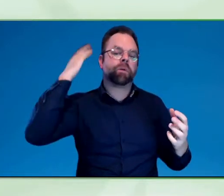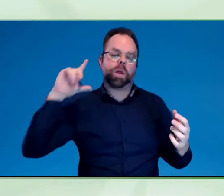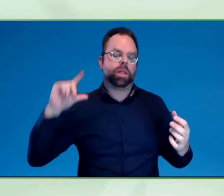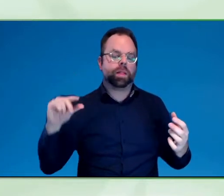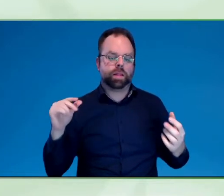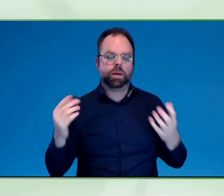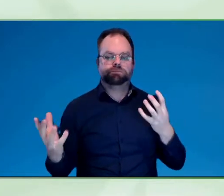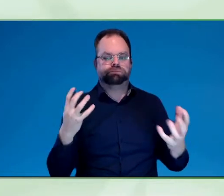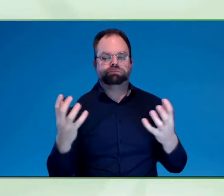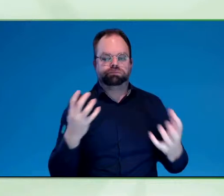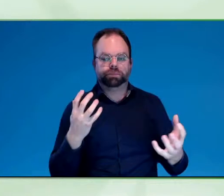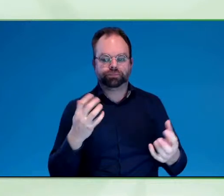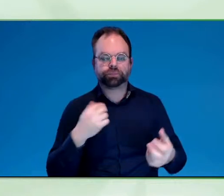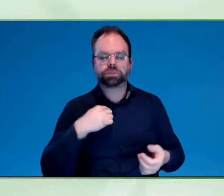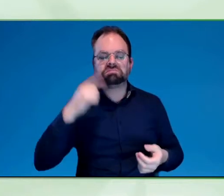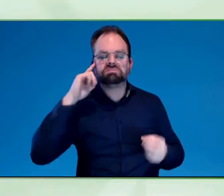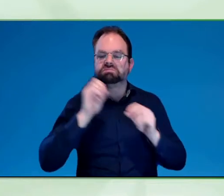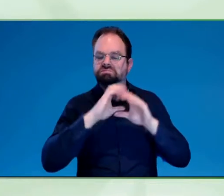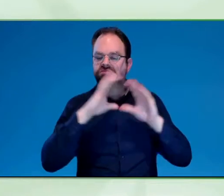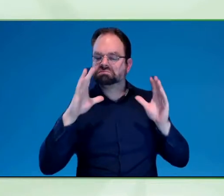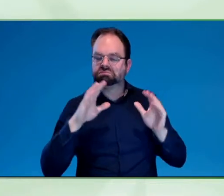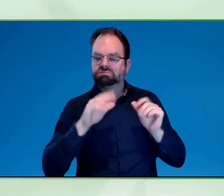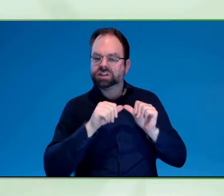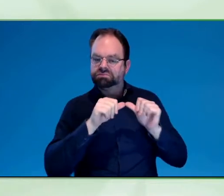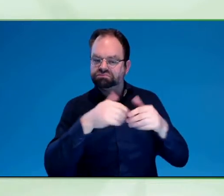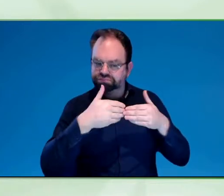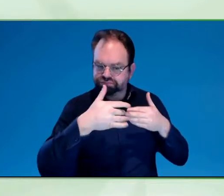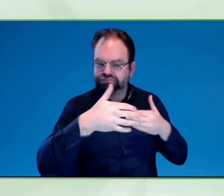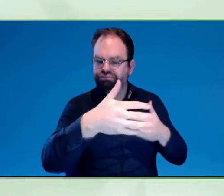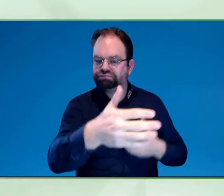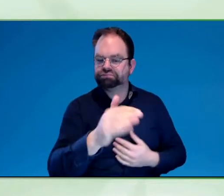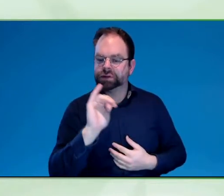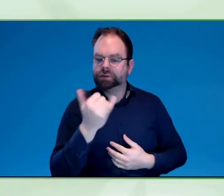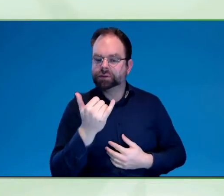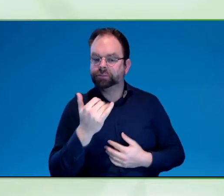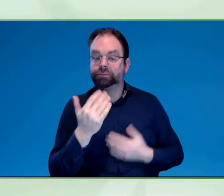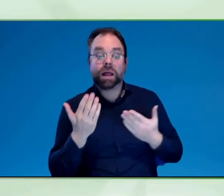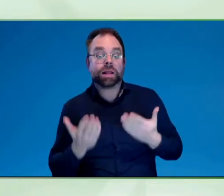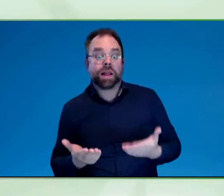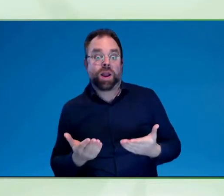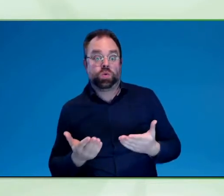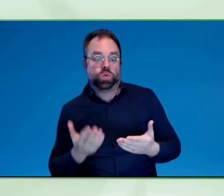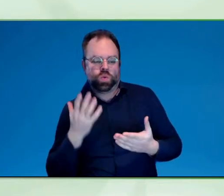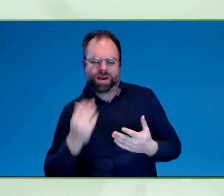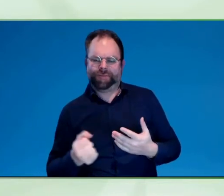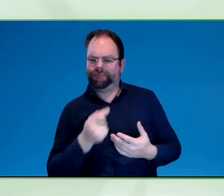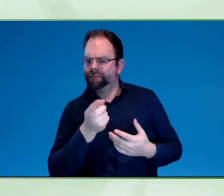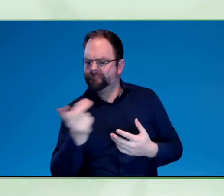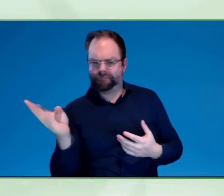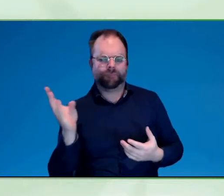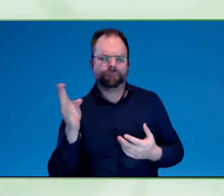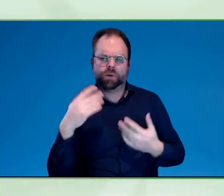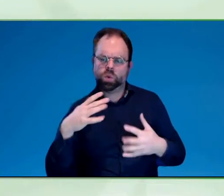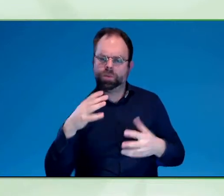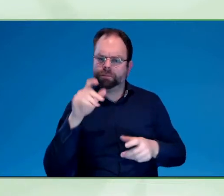so it is not all being run by the work that we do at Benetech. It needs is to be a global initiative.